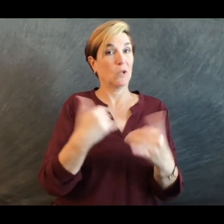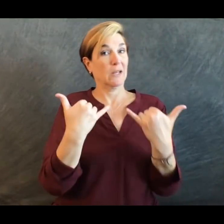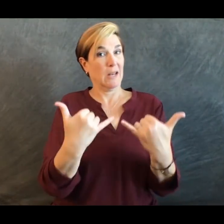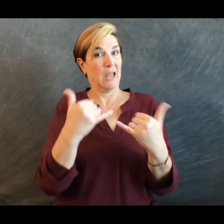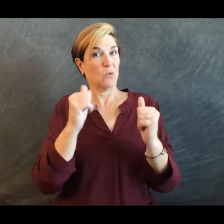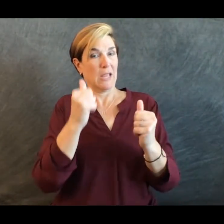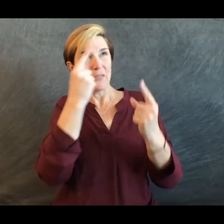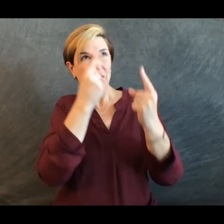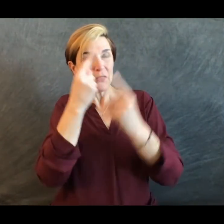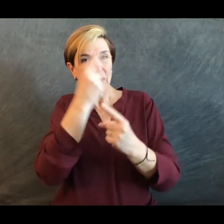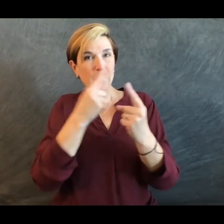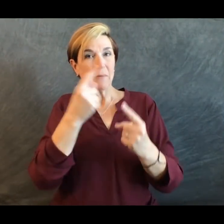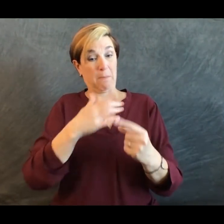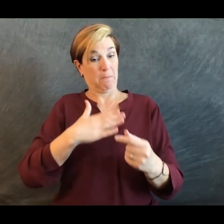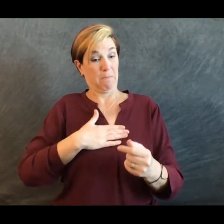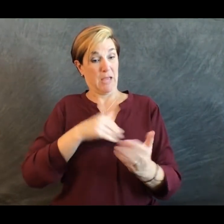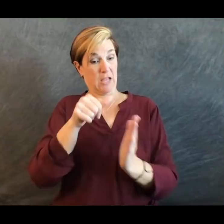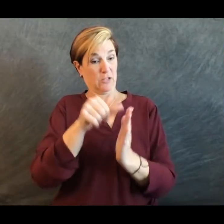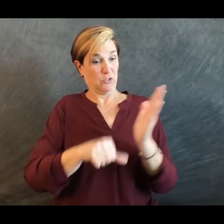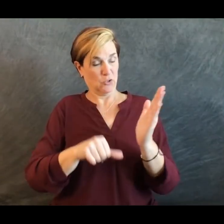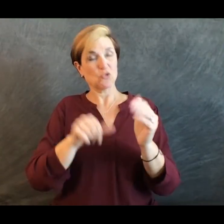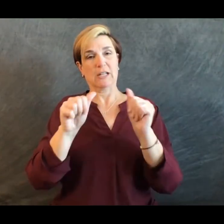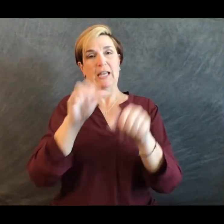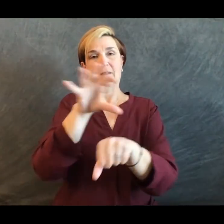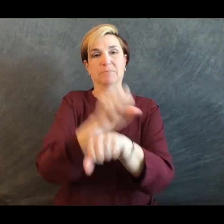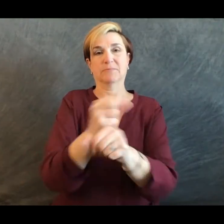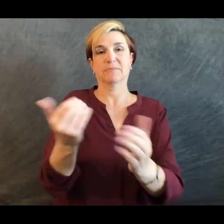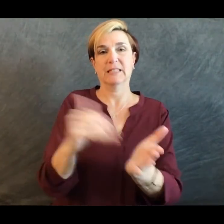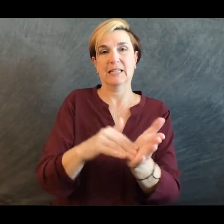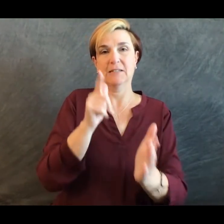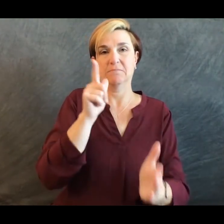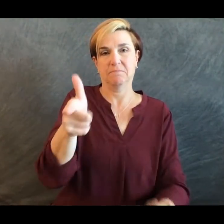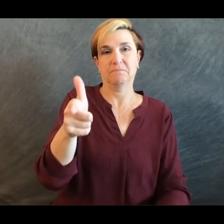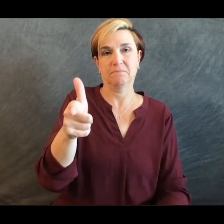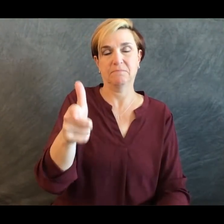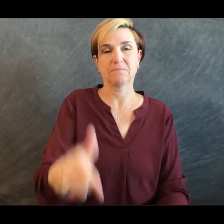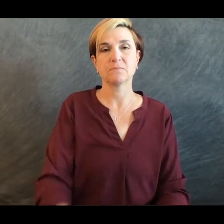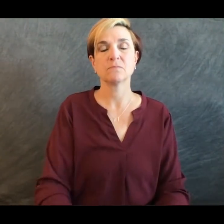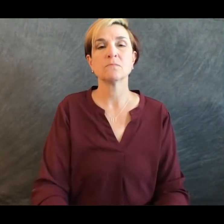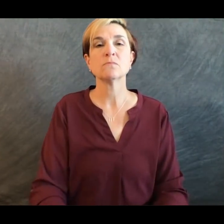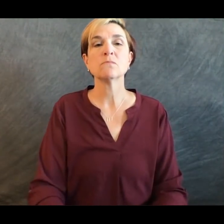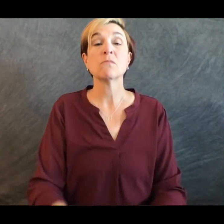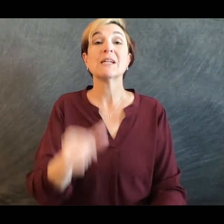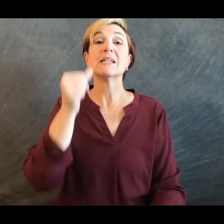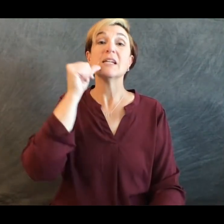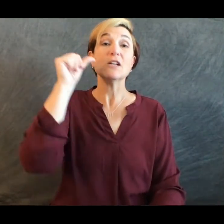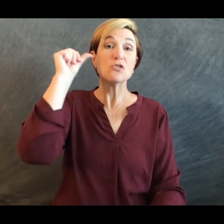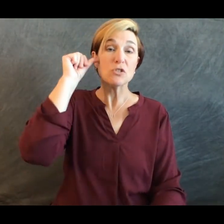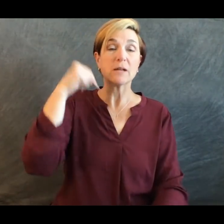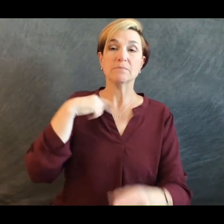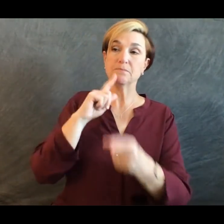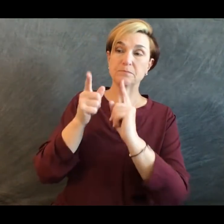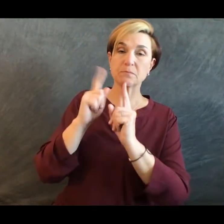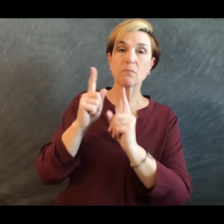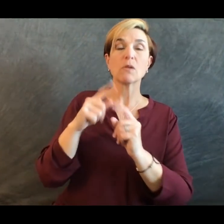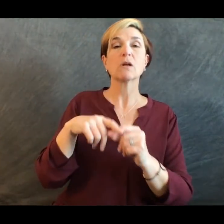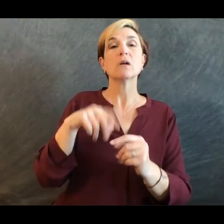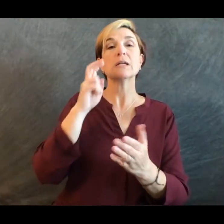pretty soon yesterday I directed Secretary of Agriculture sunny to predict sonny perdue to expedite aid to American